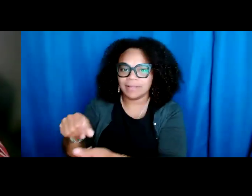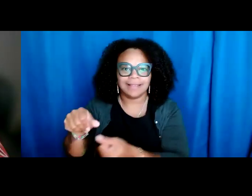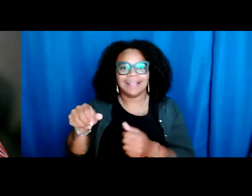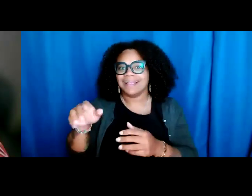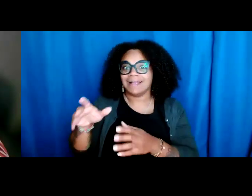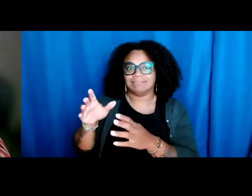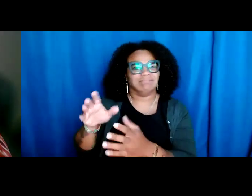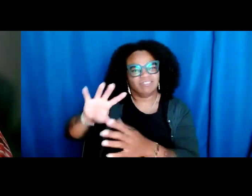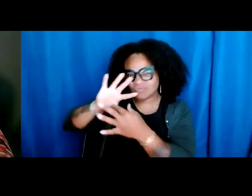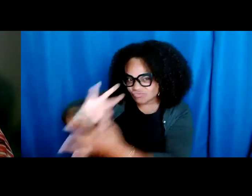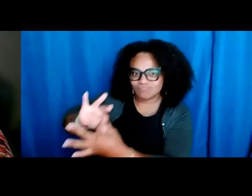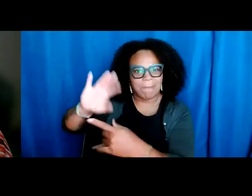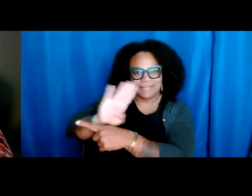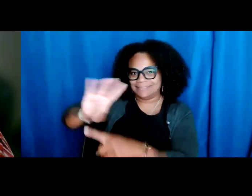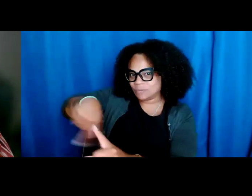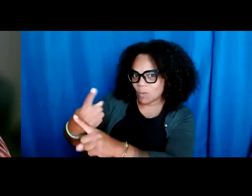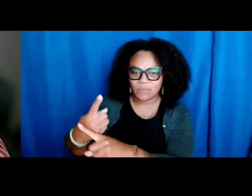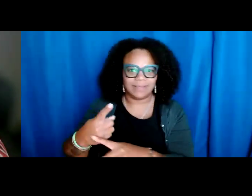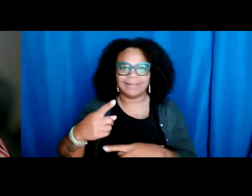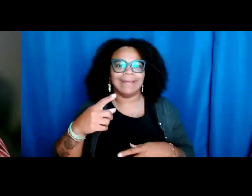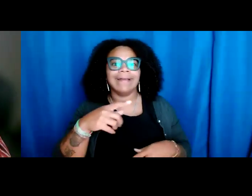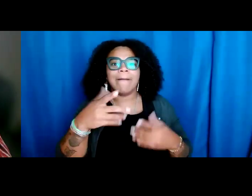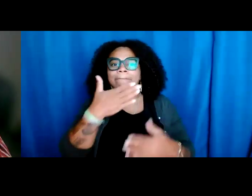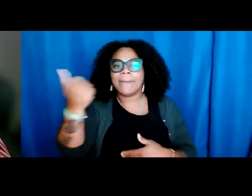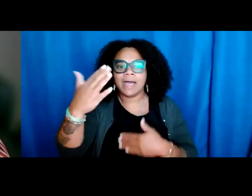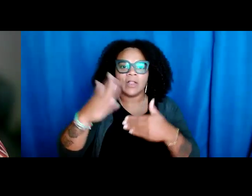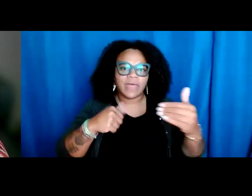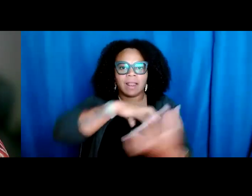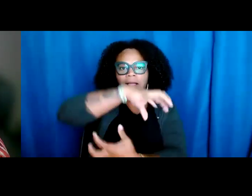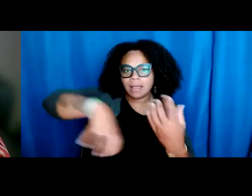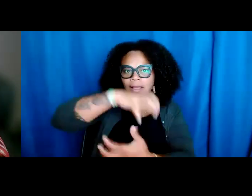subscriptions, or whatever it is you may be paying personal out of the account.